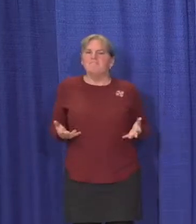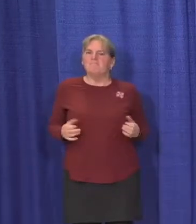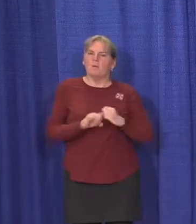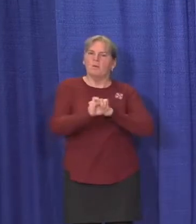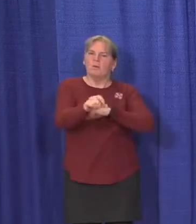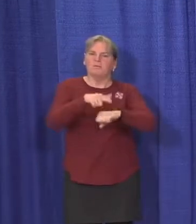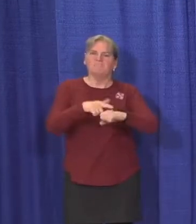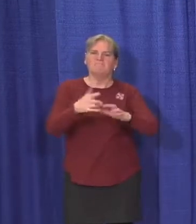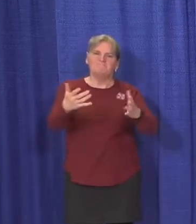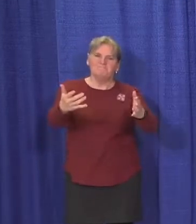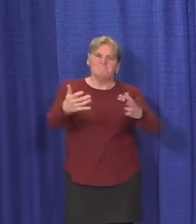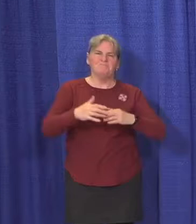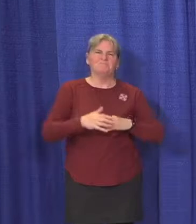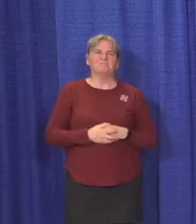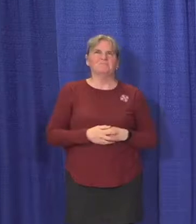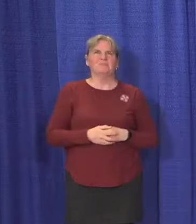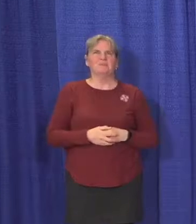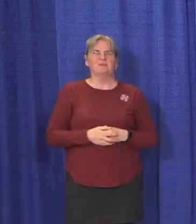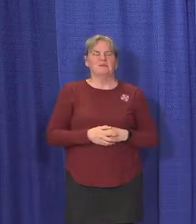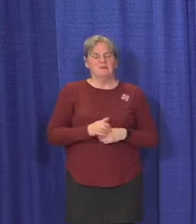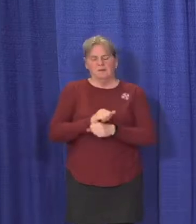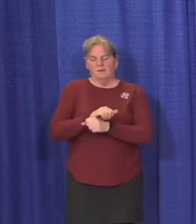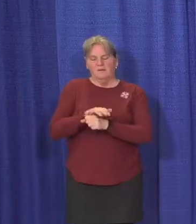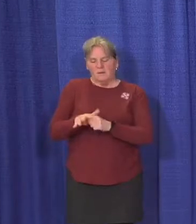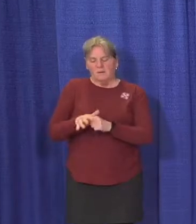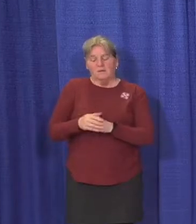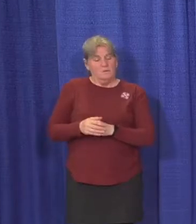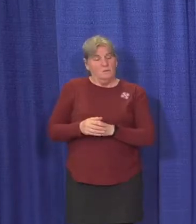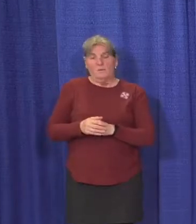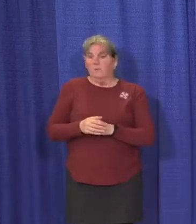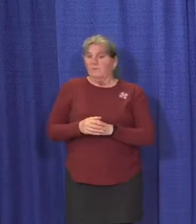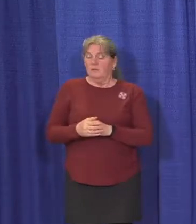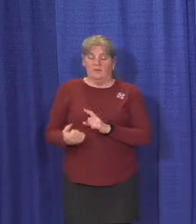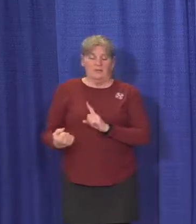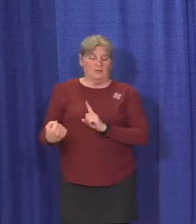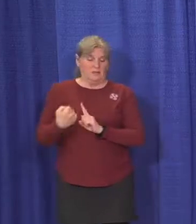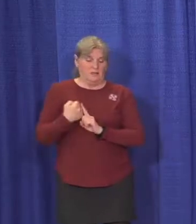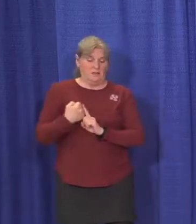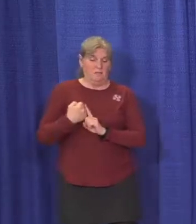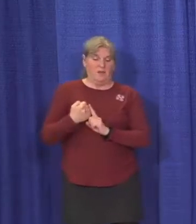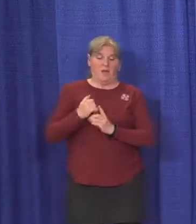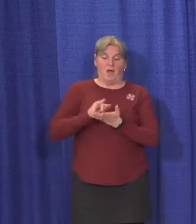reimpose restrictions. This virus has reshaped the way